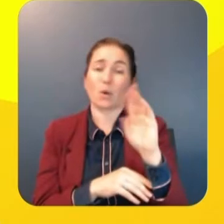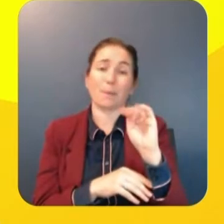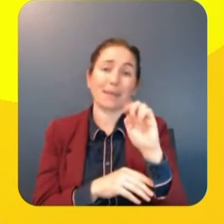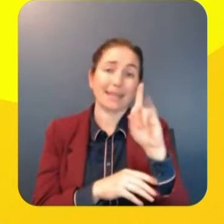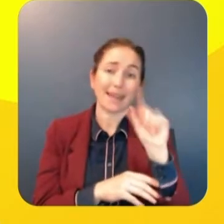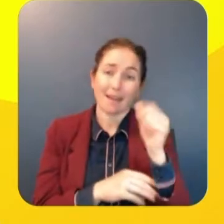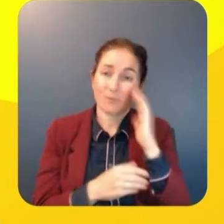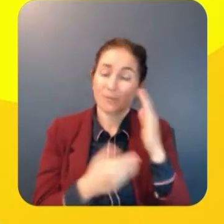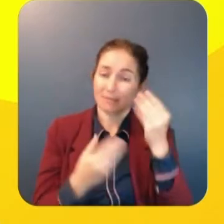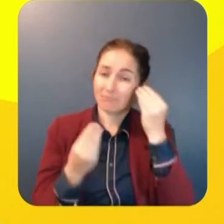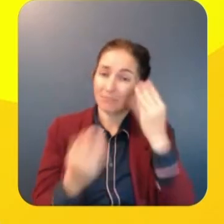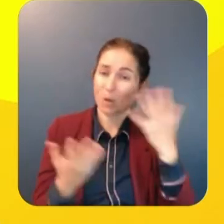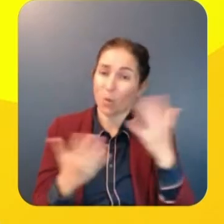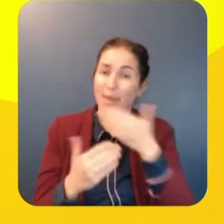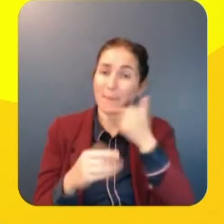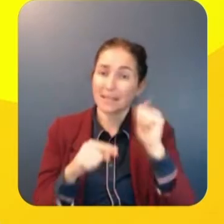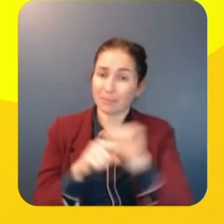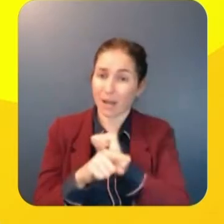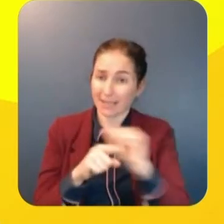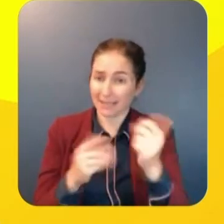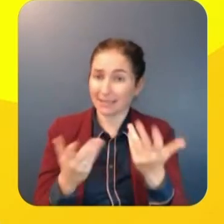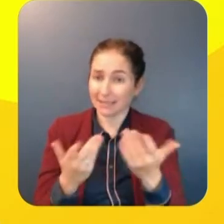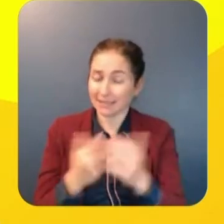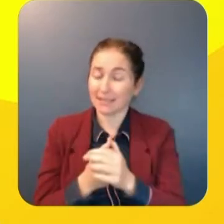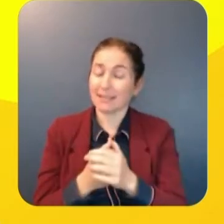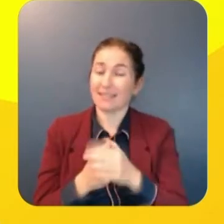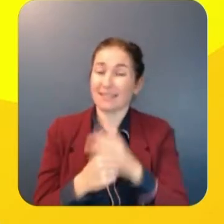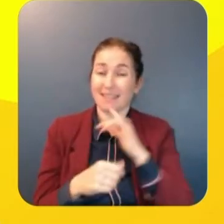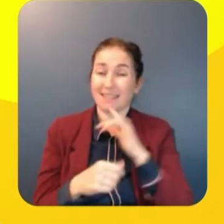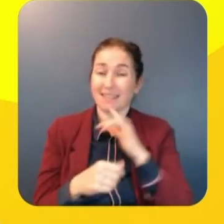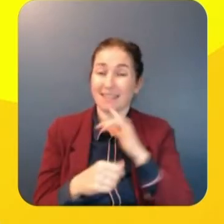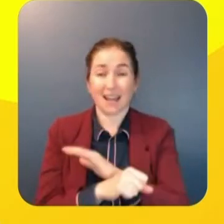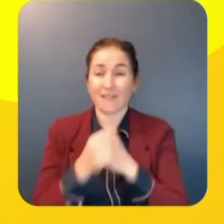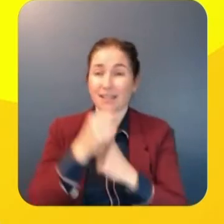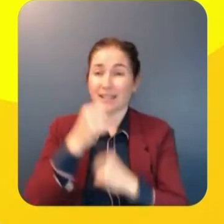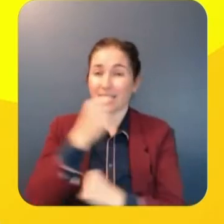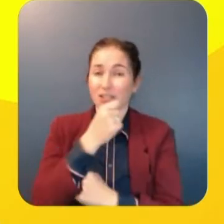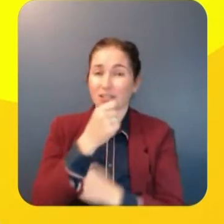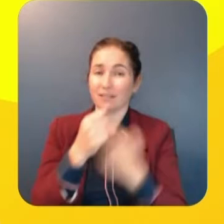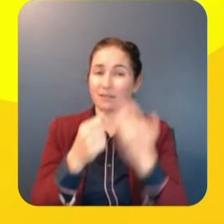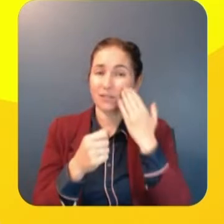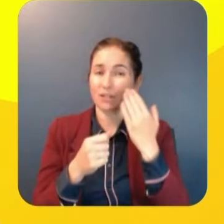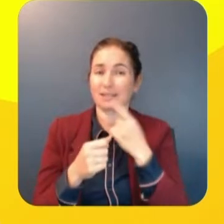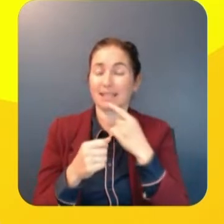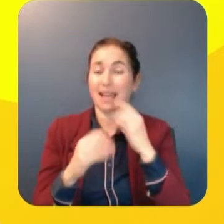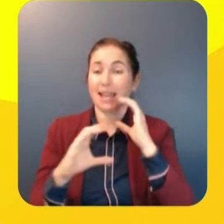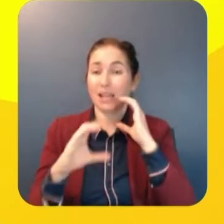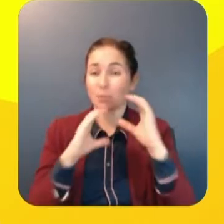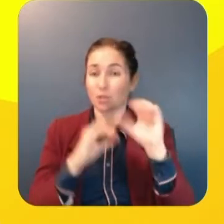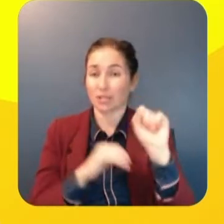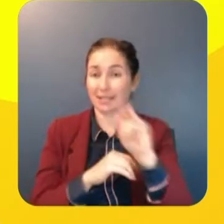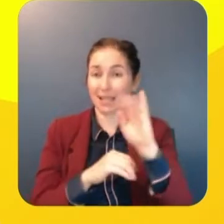The entire foundation of calling a communication style best practice is problematic.